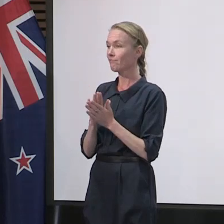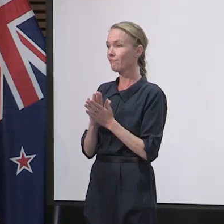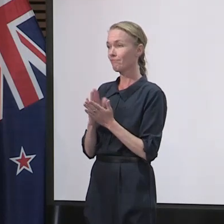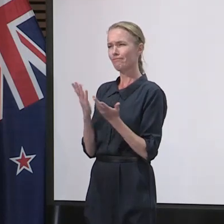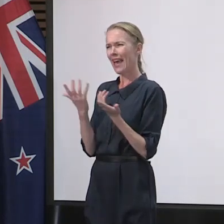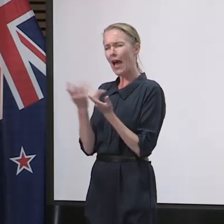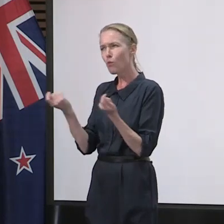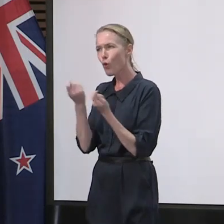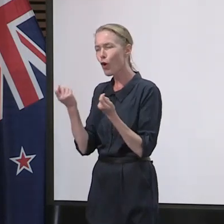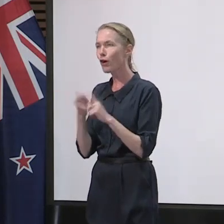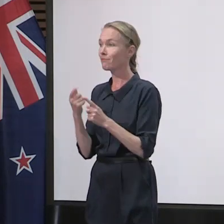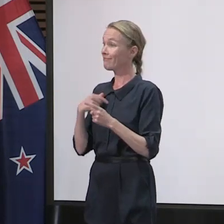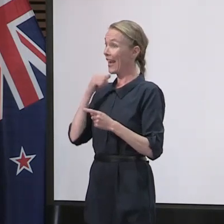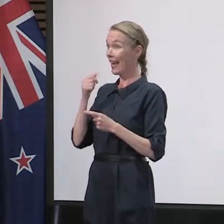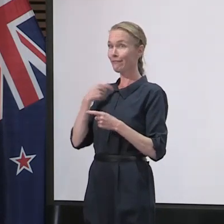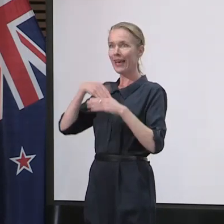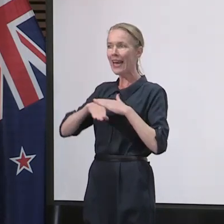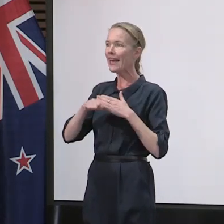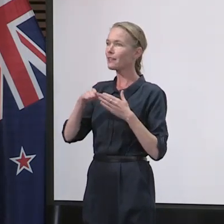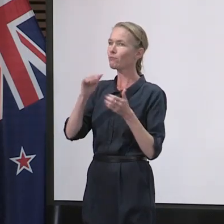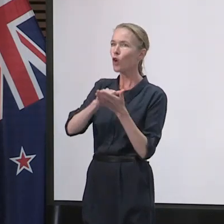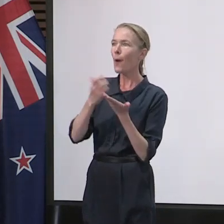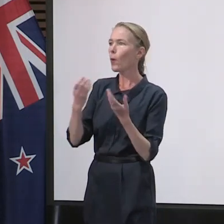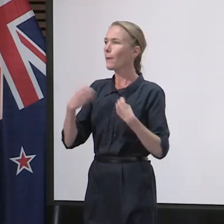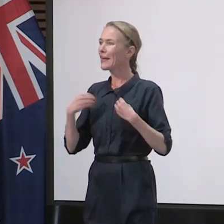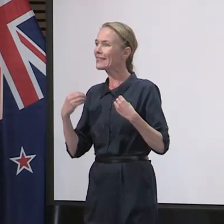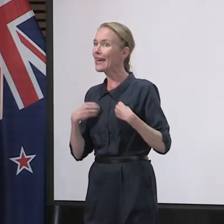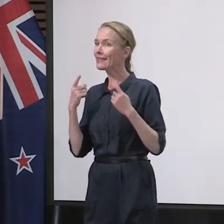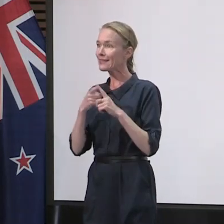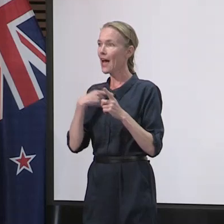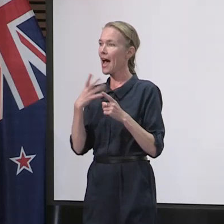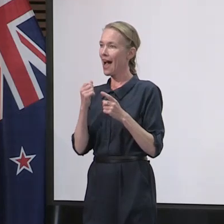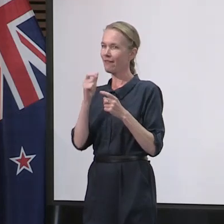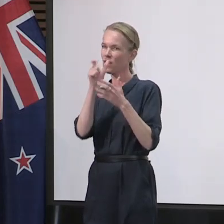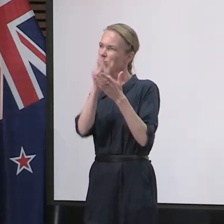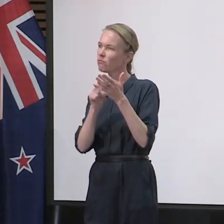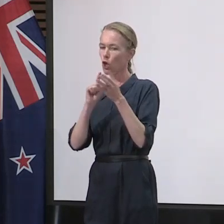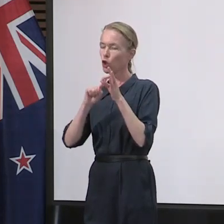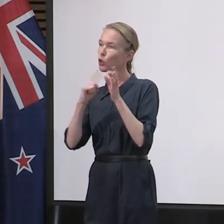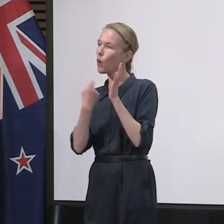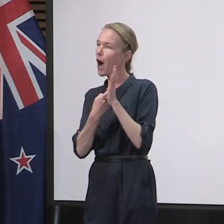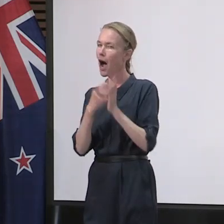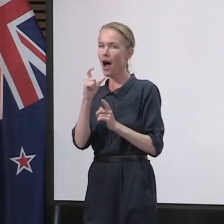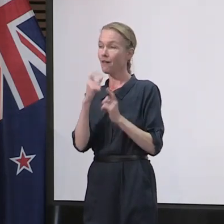that people can use by scanning QR codes at locations